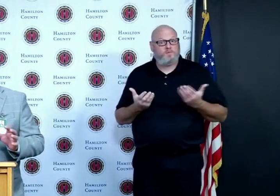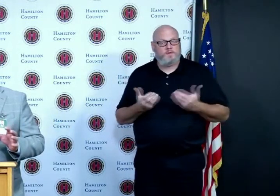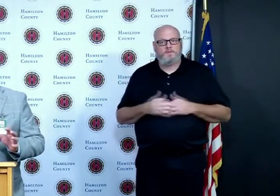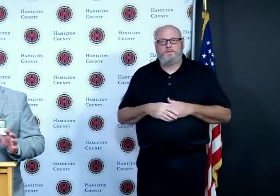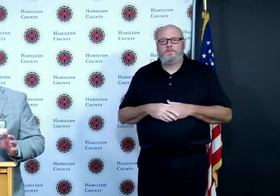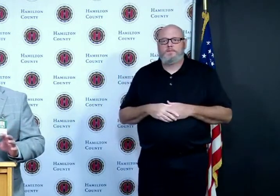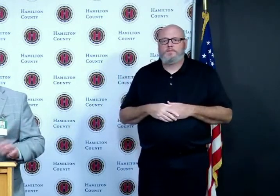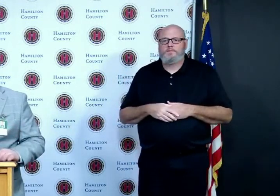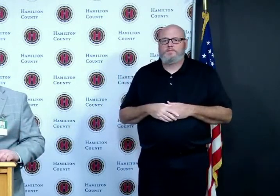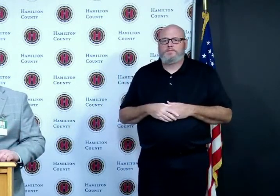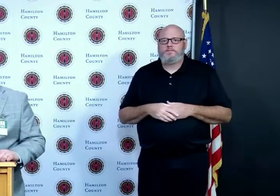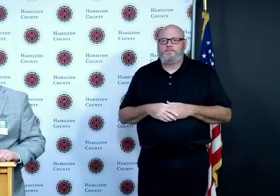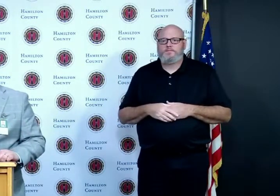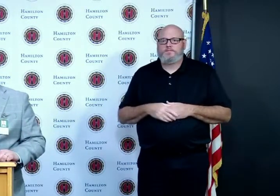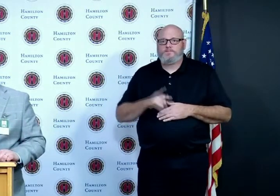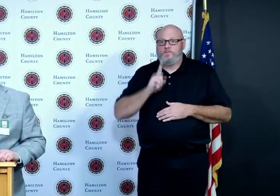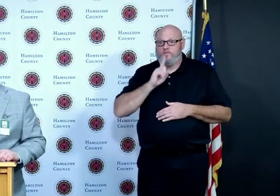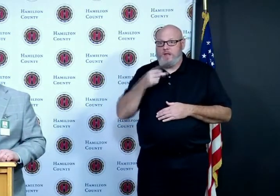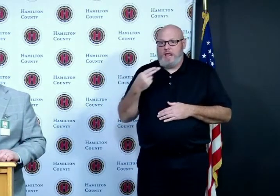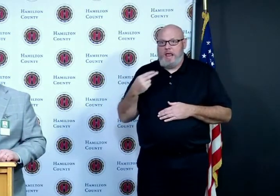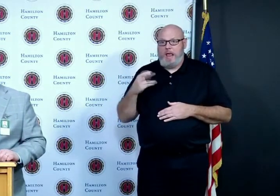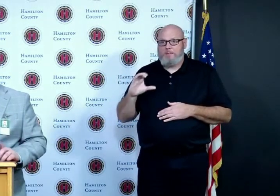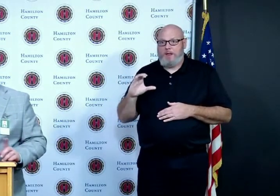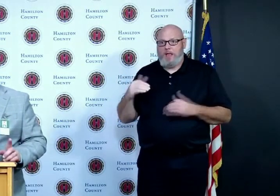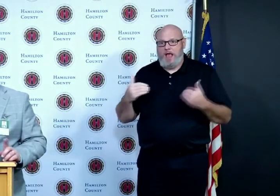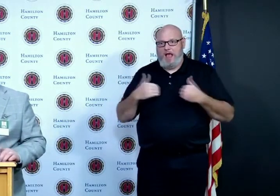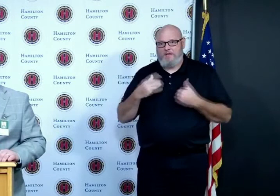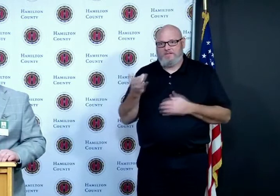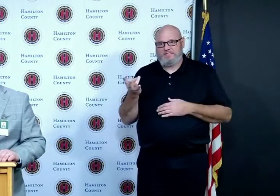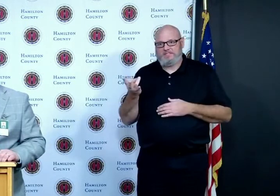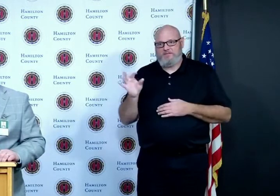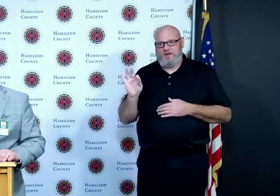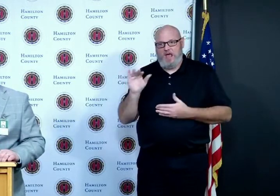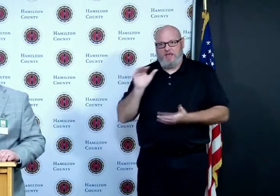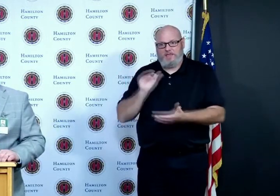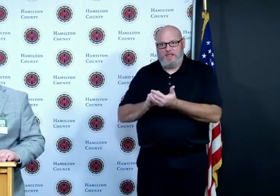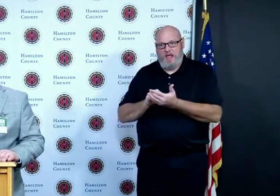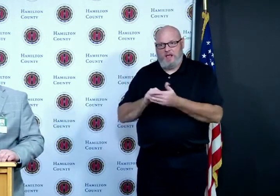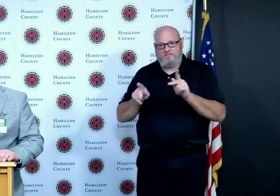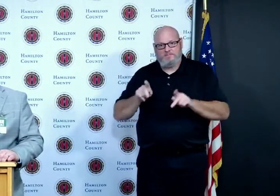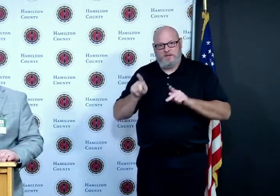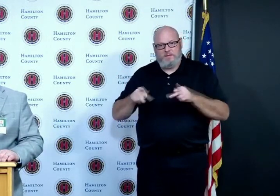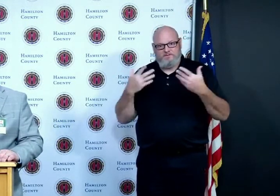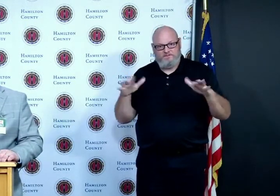County has had 79,000 people vaccinated with their first dose of vaccine this represents nearly 10